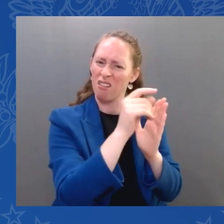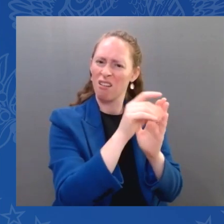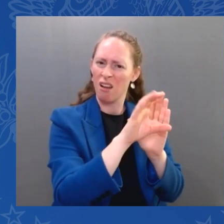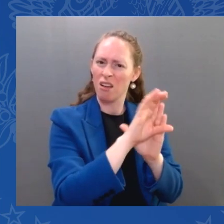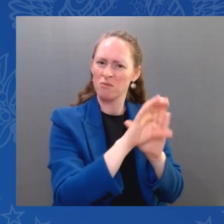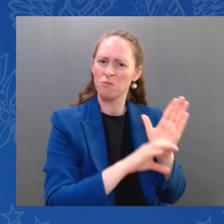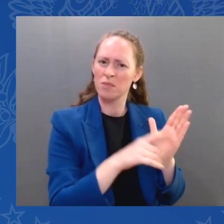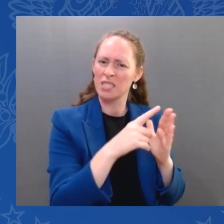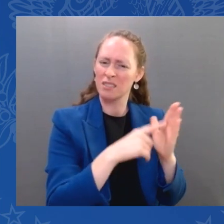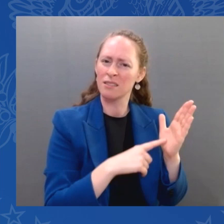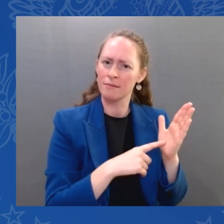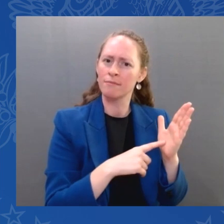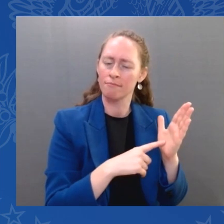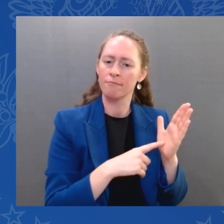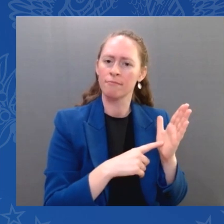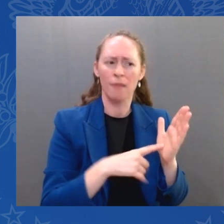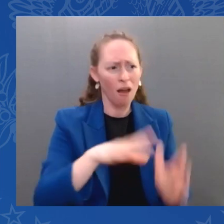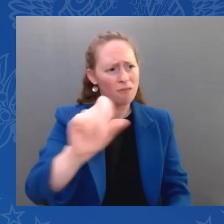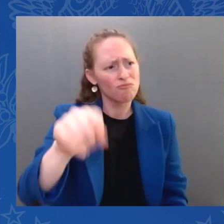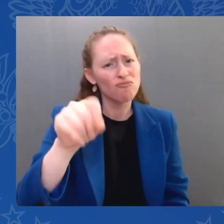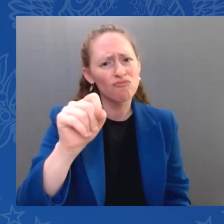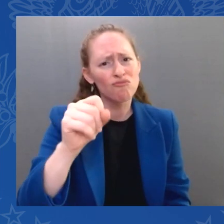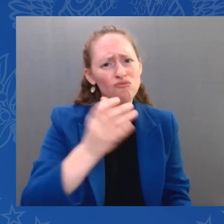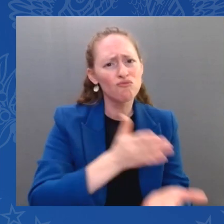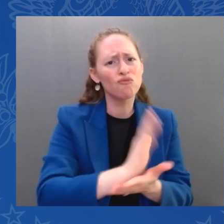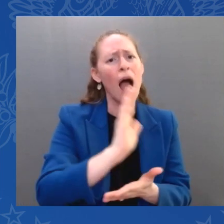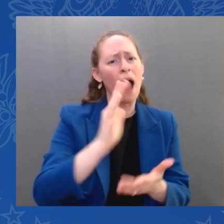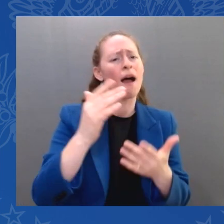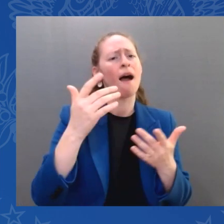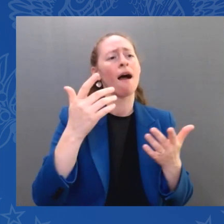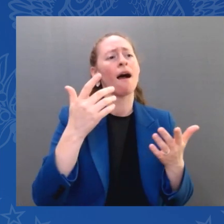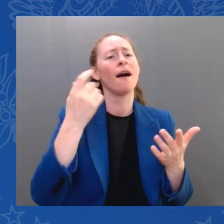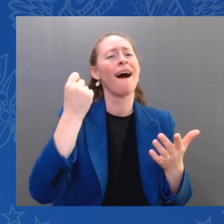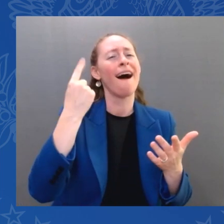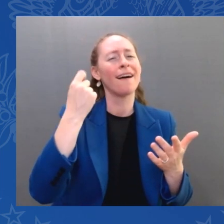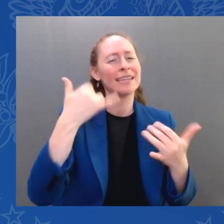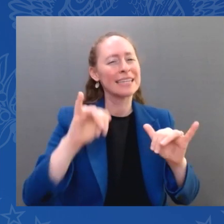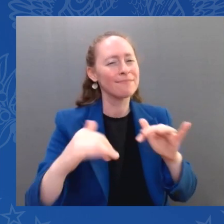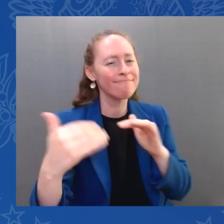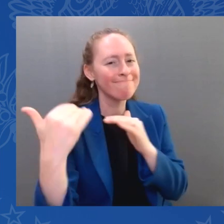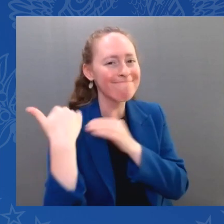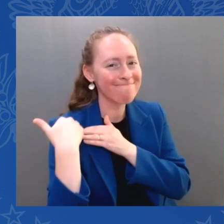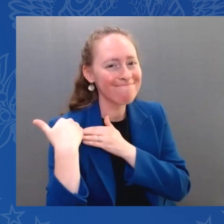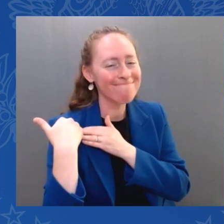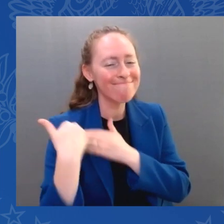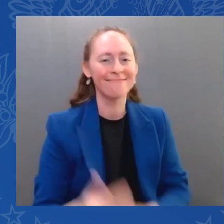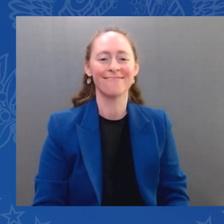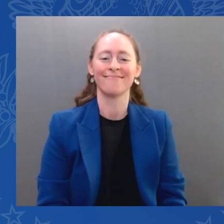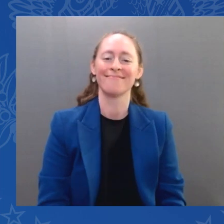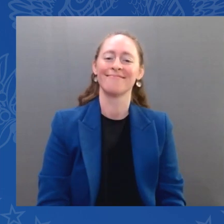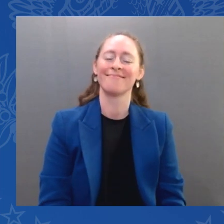I know this: There can be no greater responsibility than to do all we can to ensure the safety of our families,